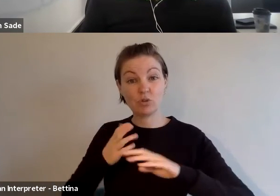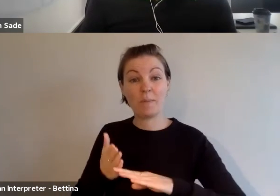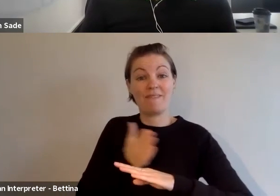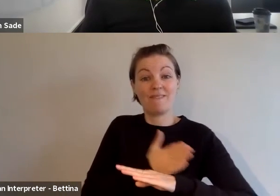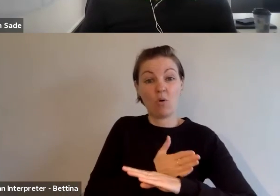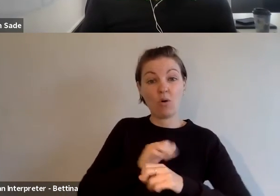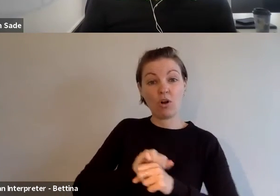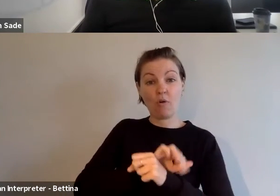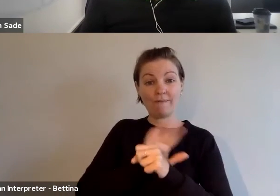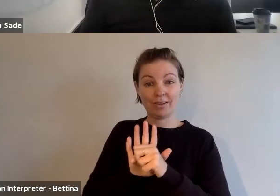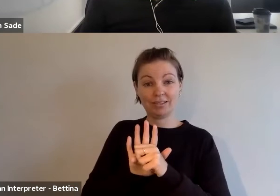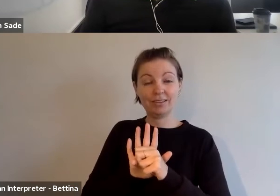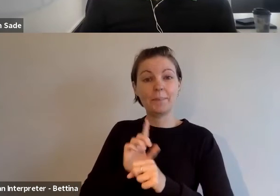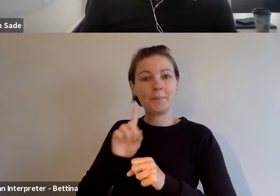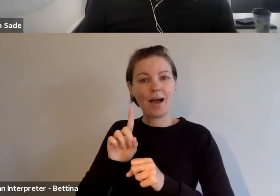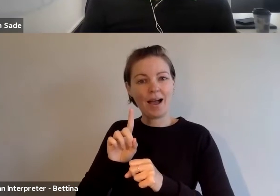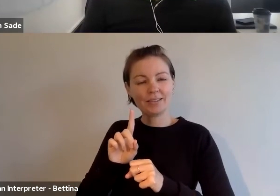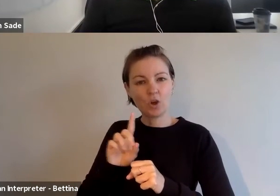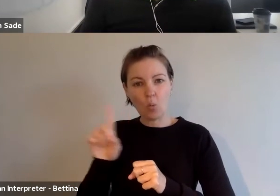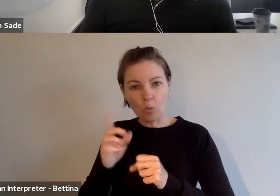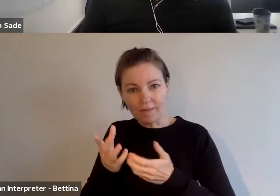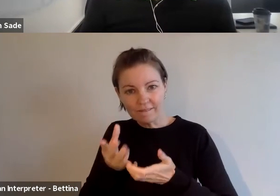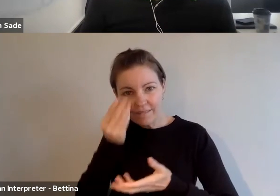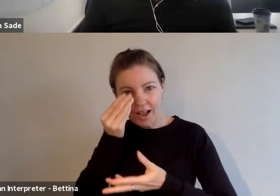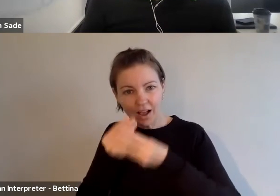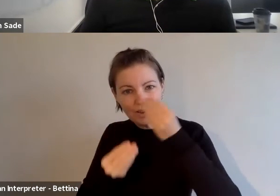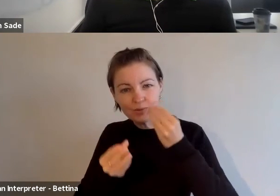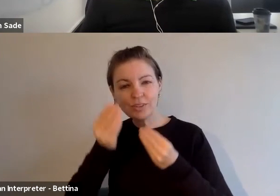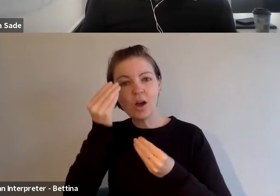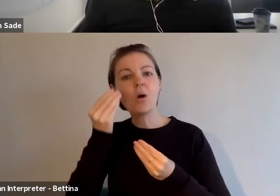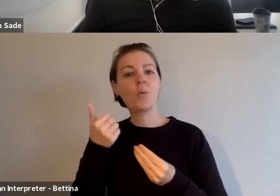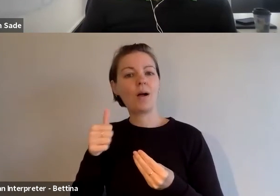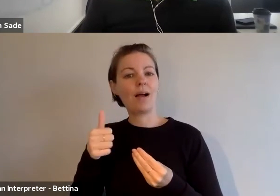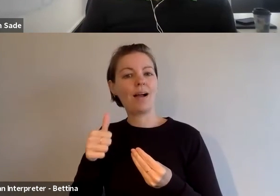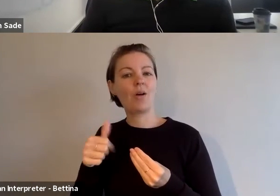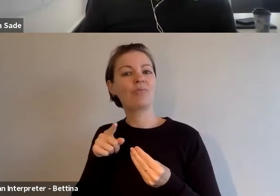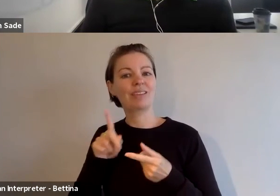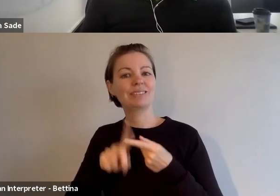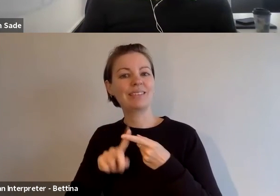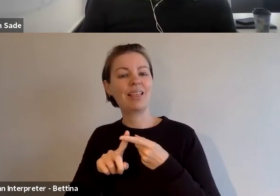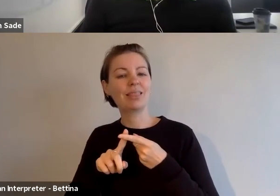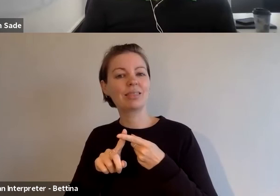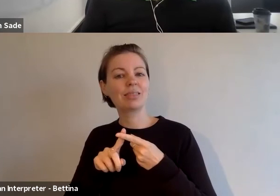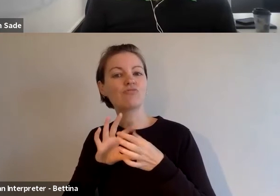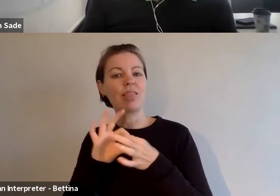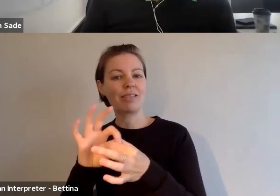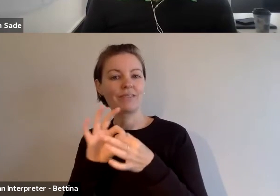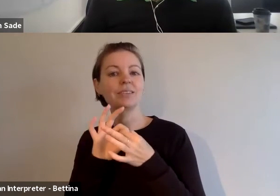But the findings have been impacted in the sense that the broader context for those findings